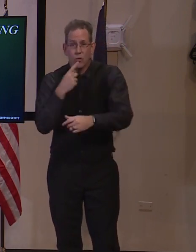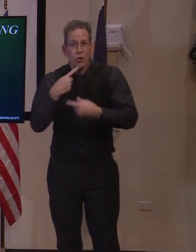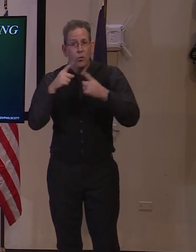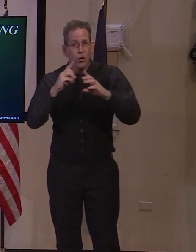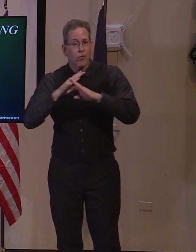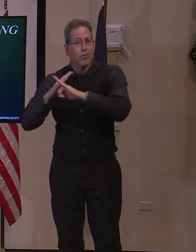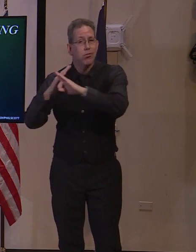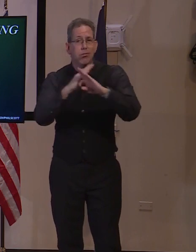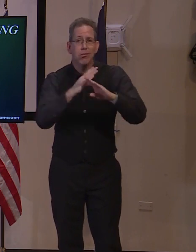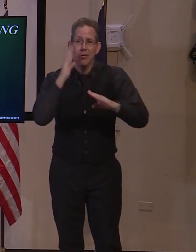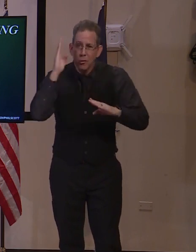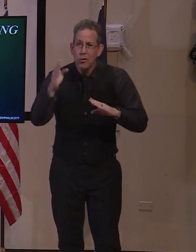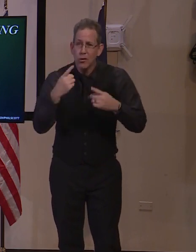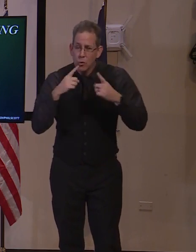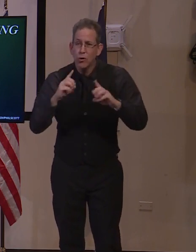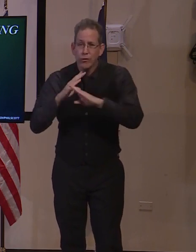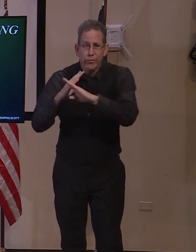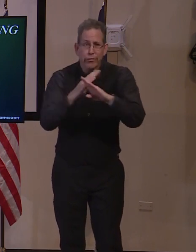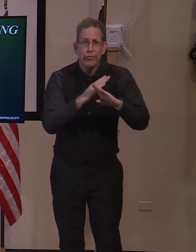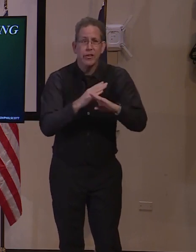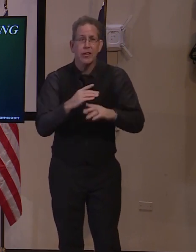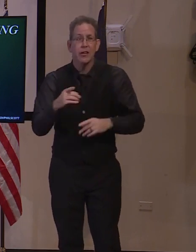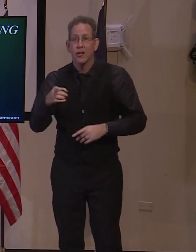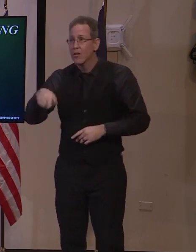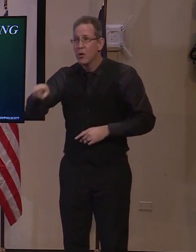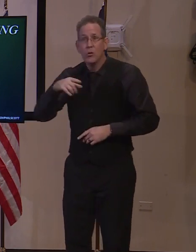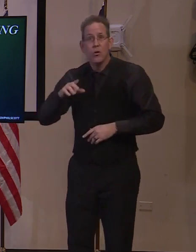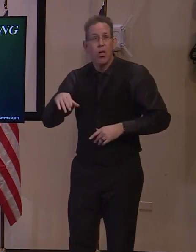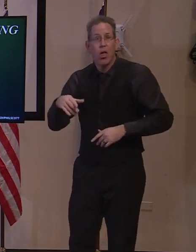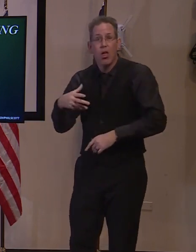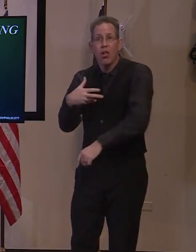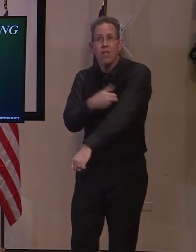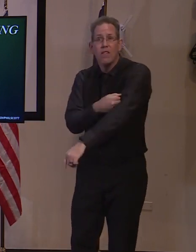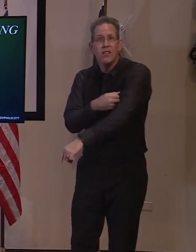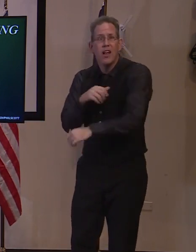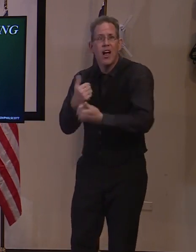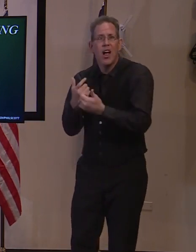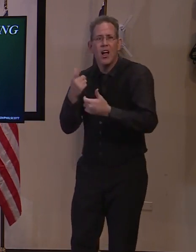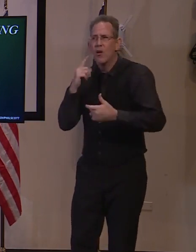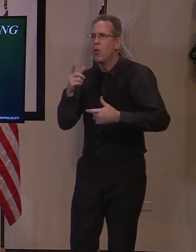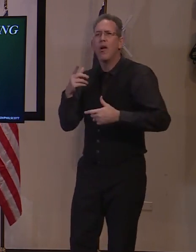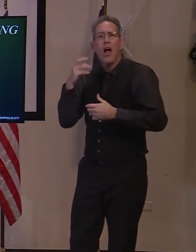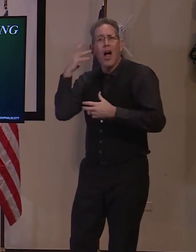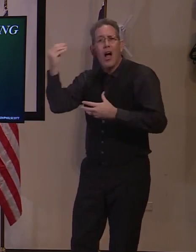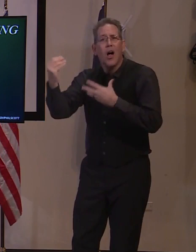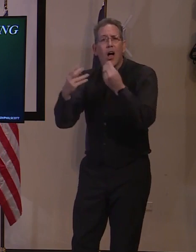of the things we had to leave behind in 2020 In the first half of 2021.